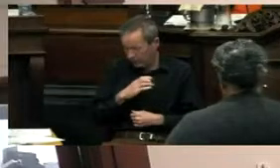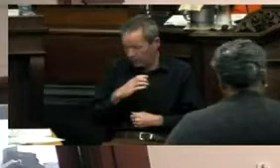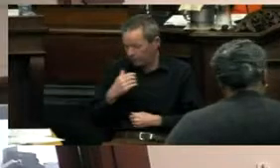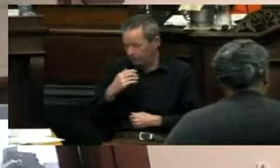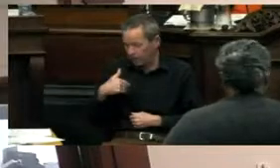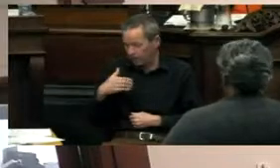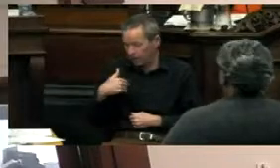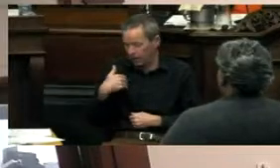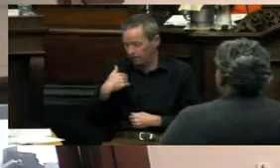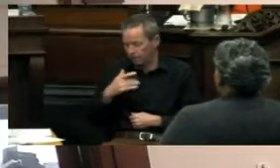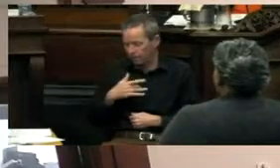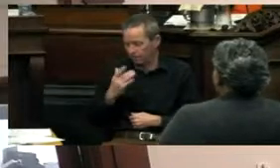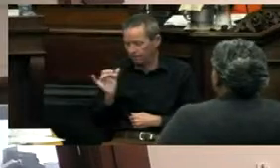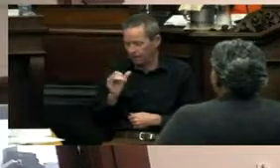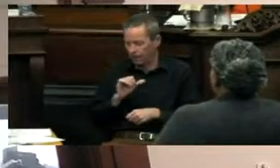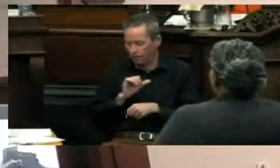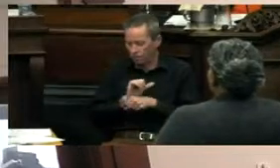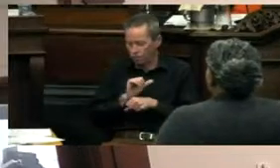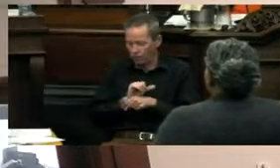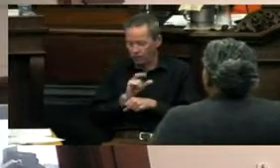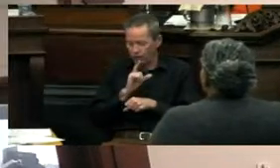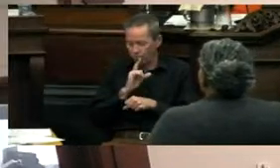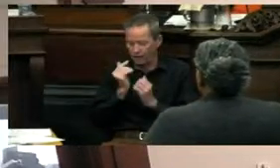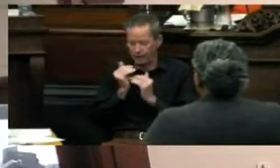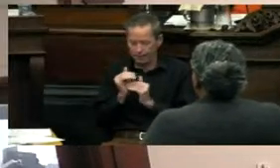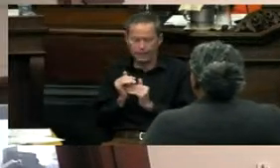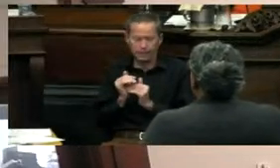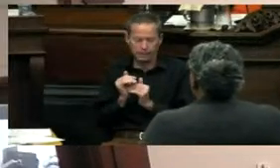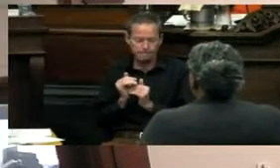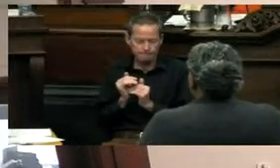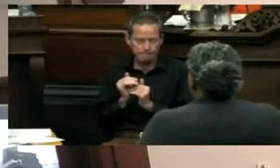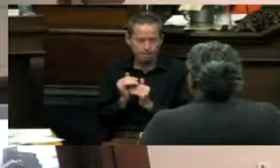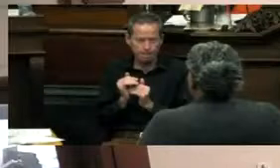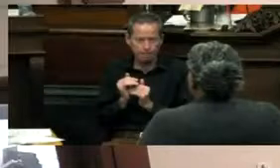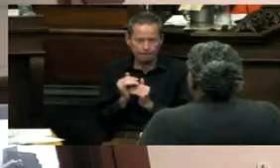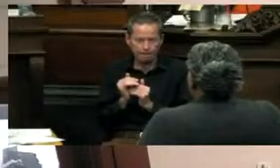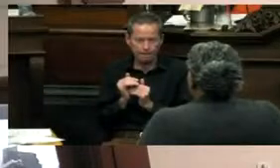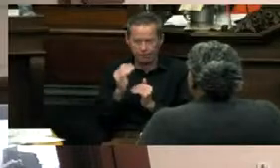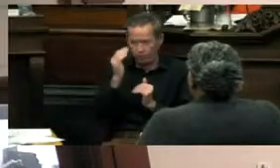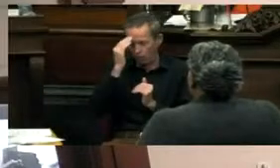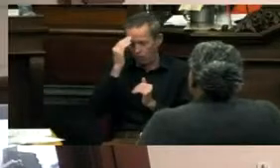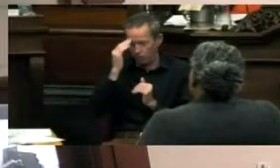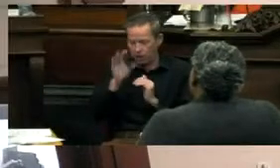having work sessions. You know, council hasn't had those. So I